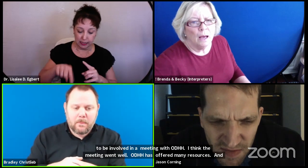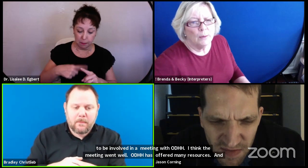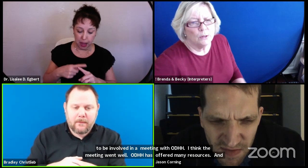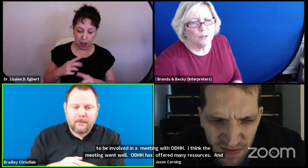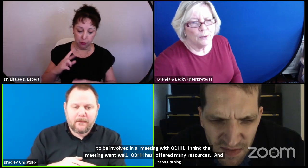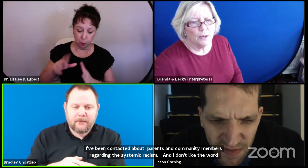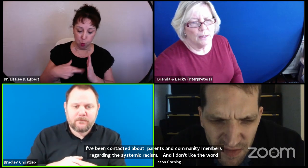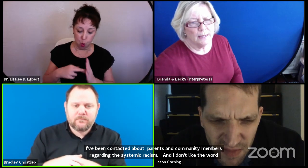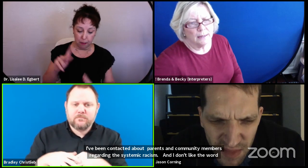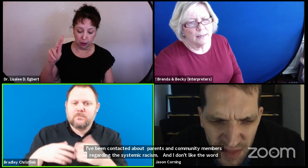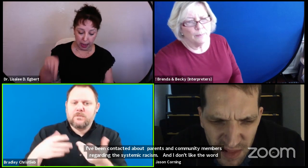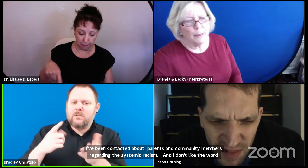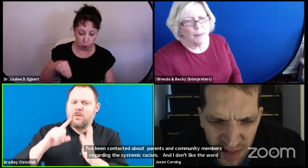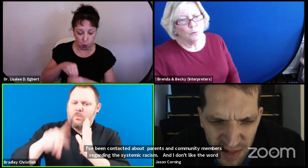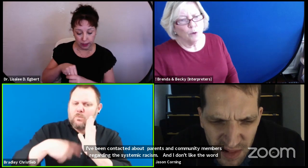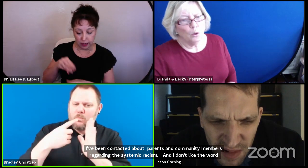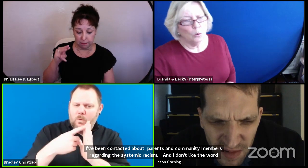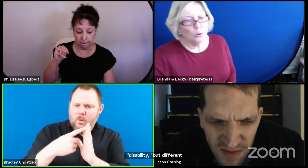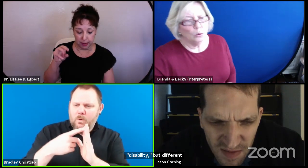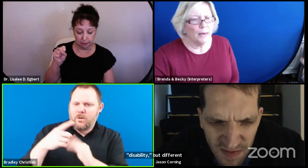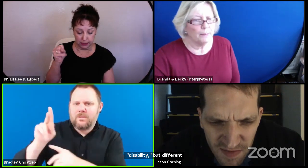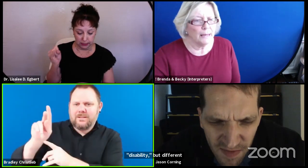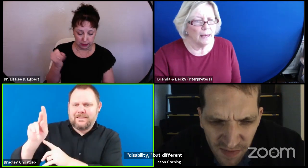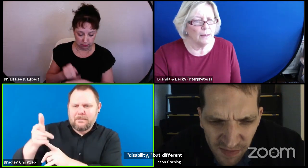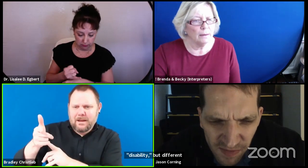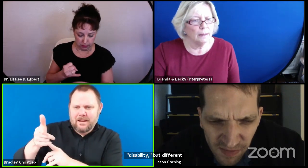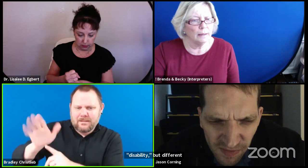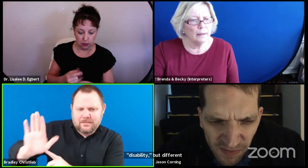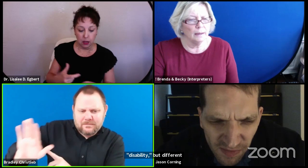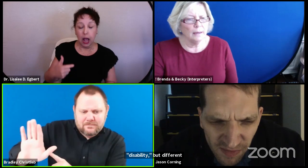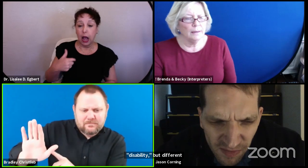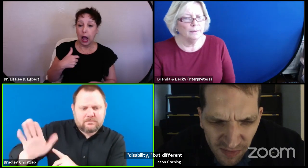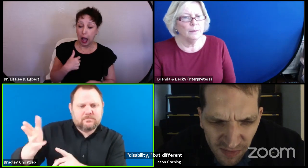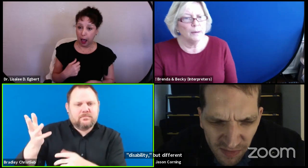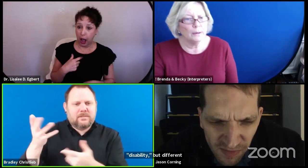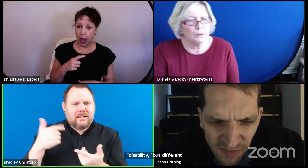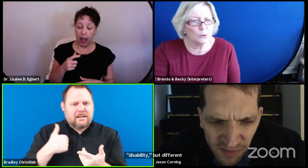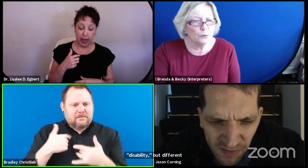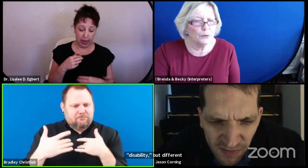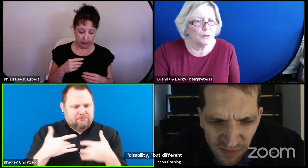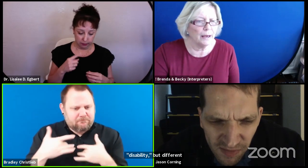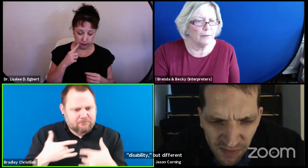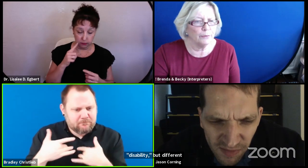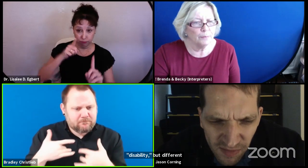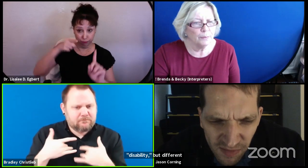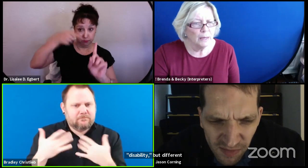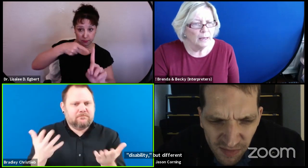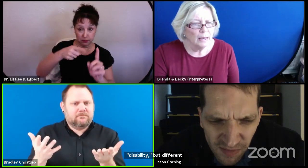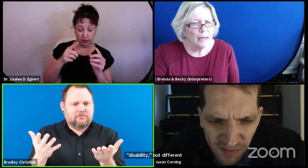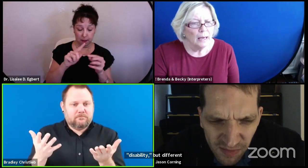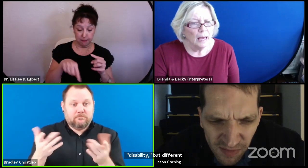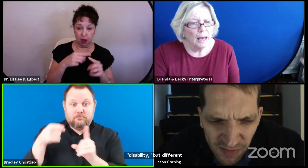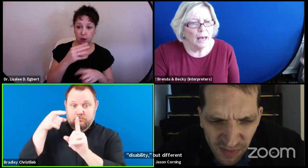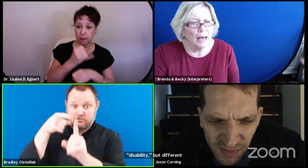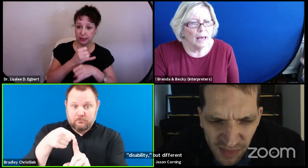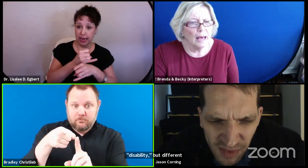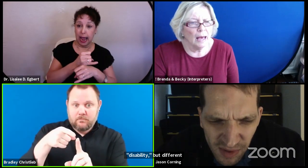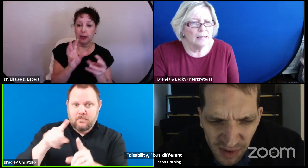I was also contacted about the role of kappa gamma in the Maryland School for the Deaf,